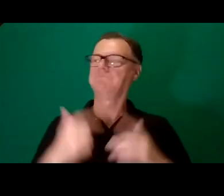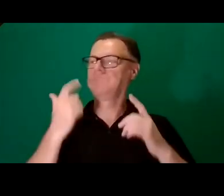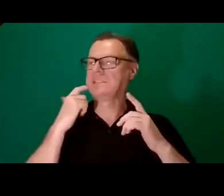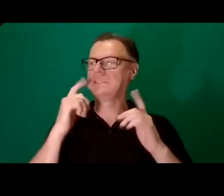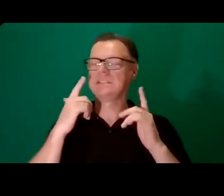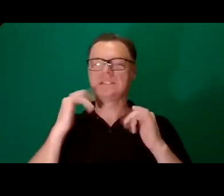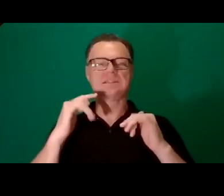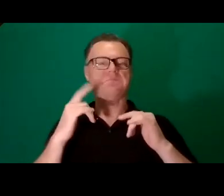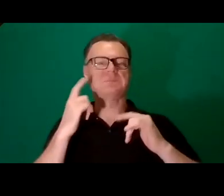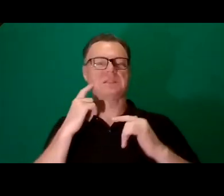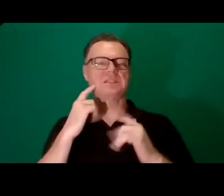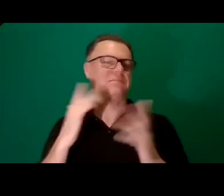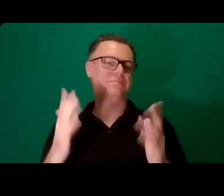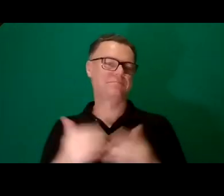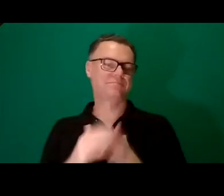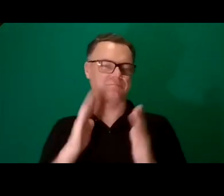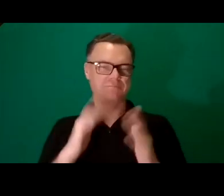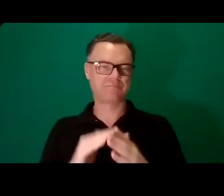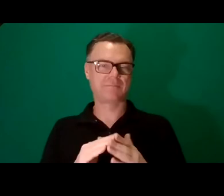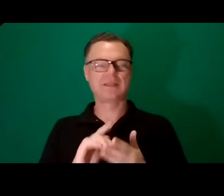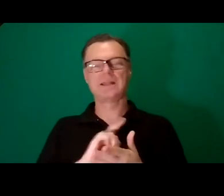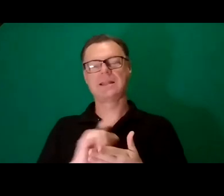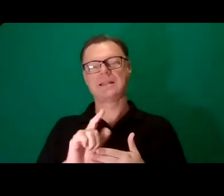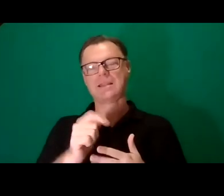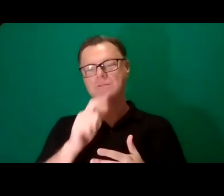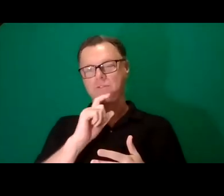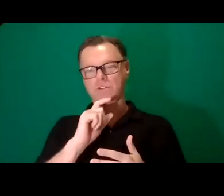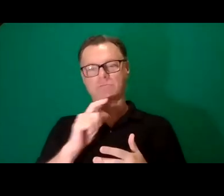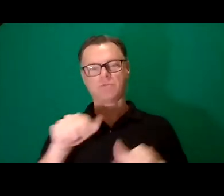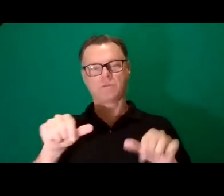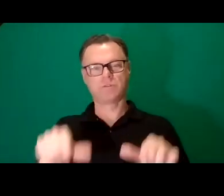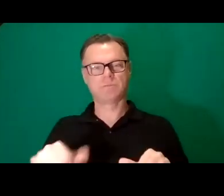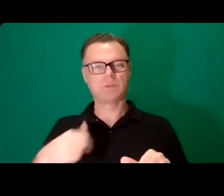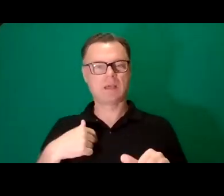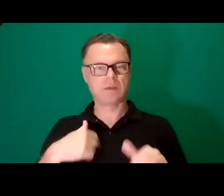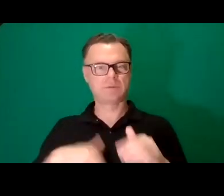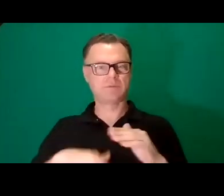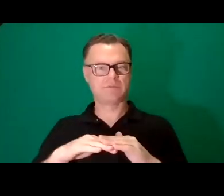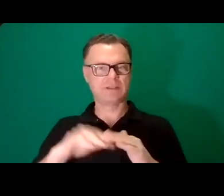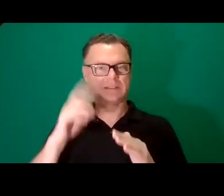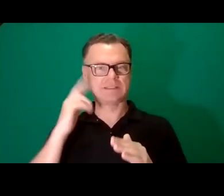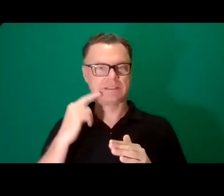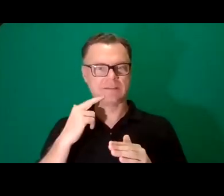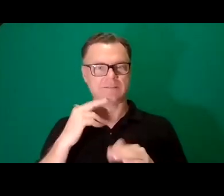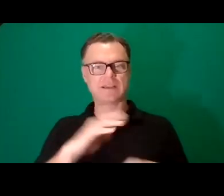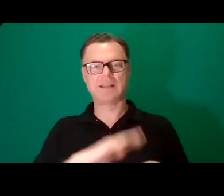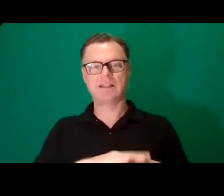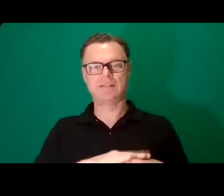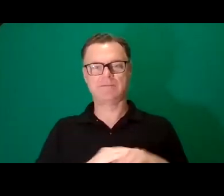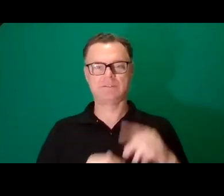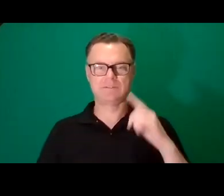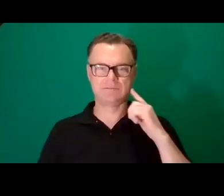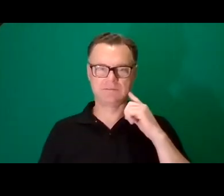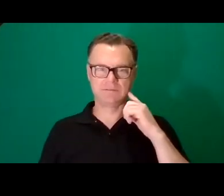wonderful", and then that afternoon I was diagnosed as being profoundly deaf in my left ear.